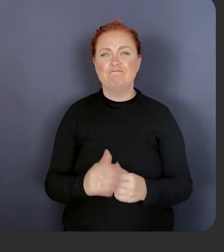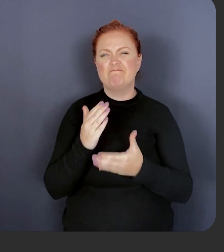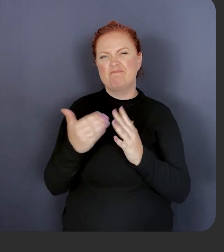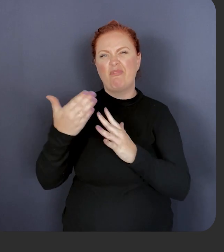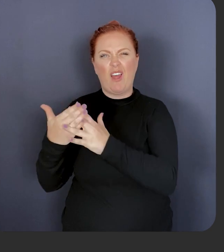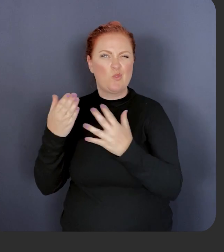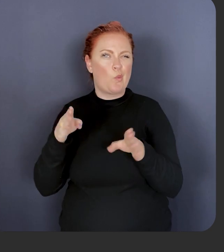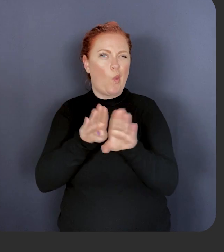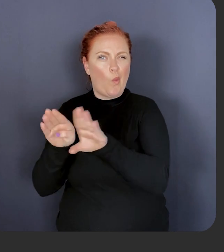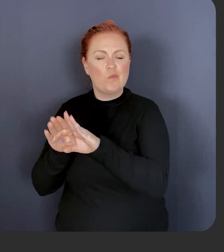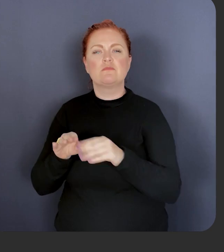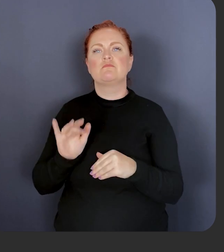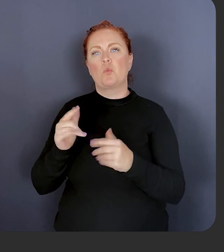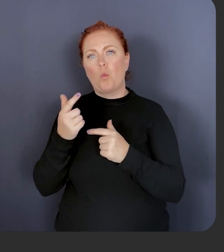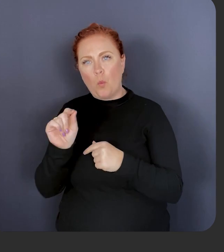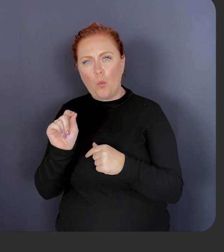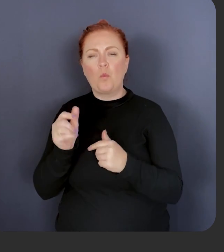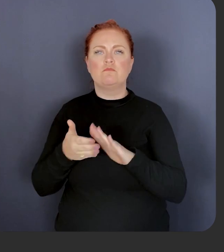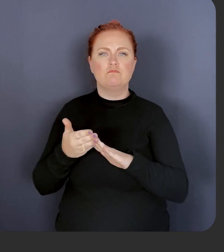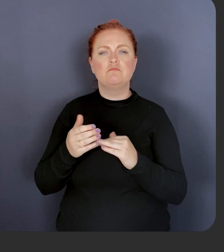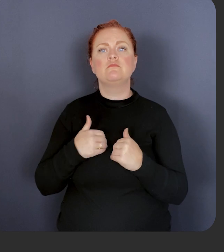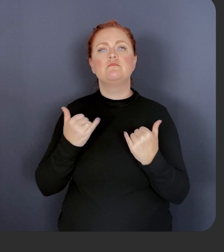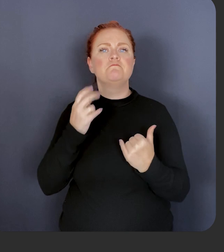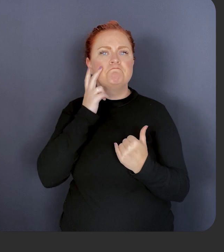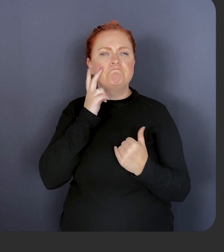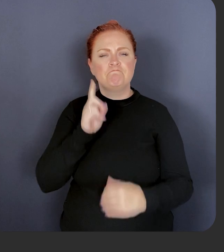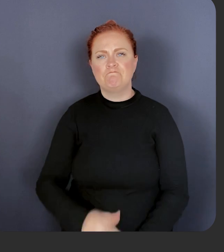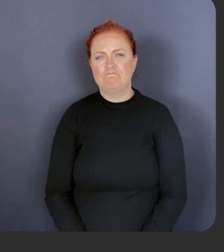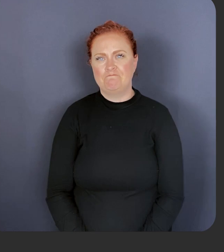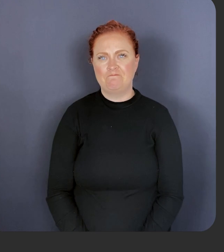some files and go. Let's see.